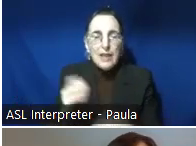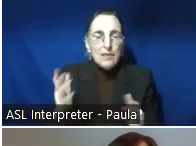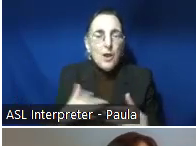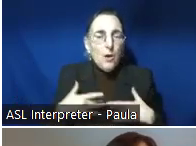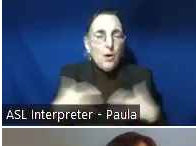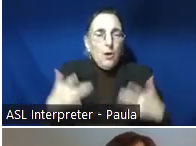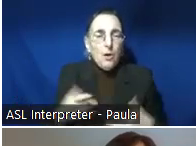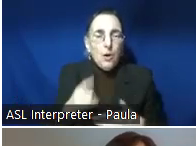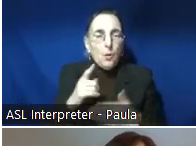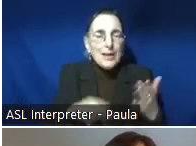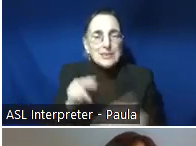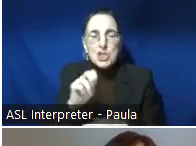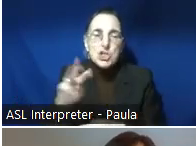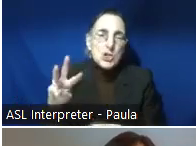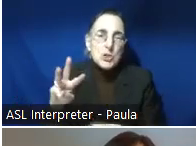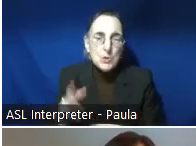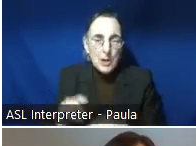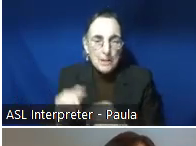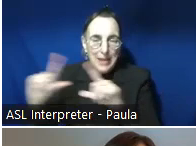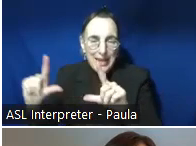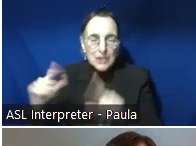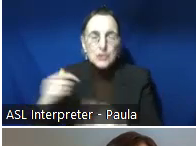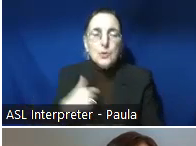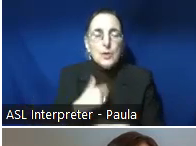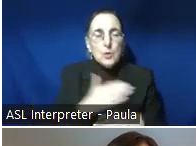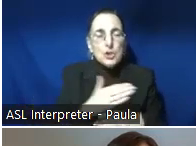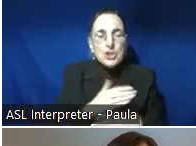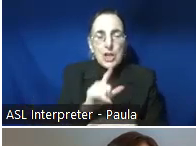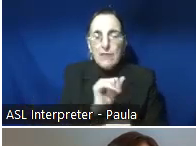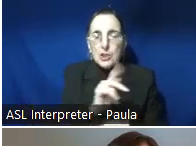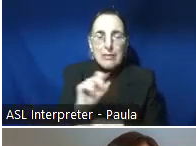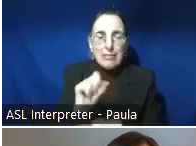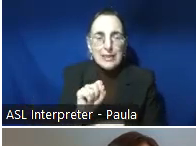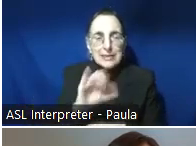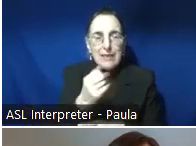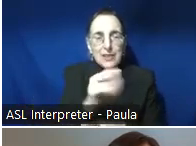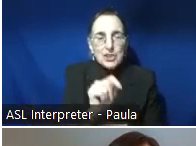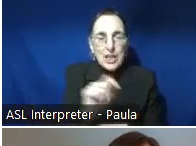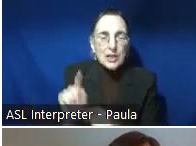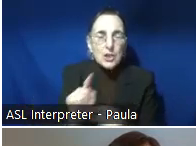We will be sharing those links in the chat and also share the HSRC website